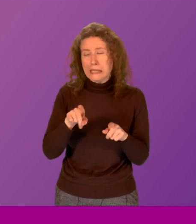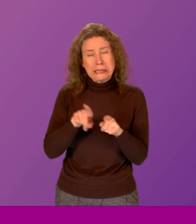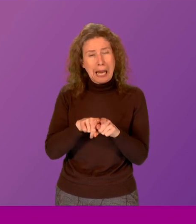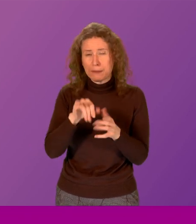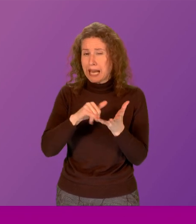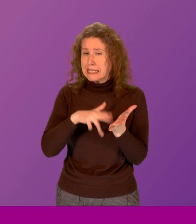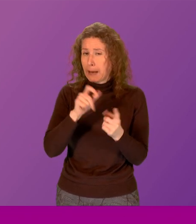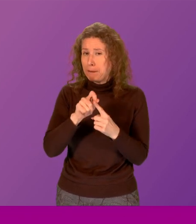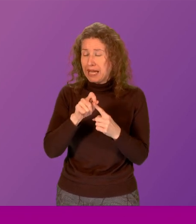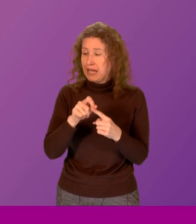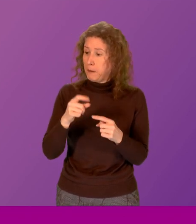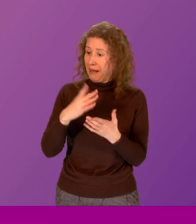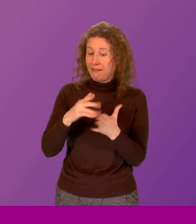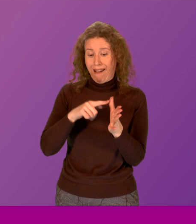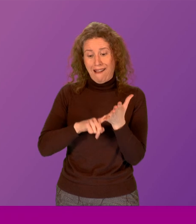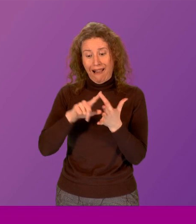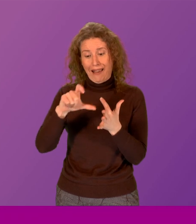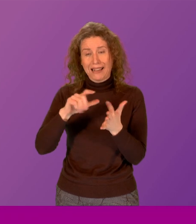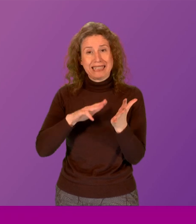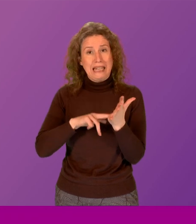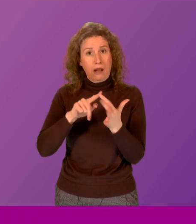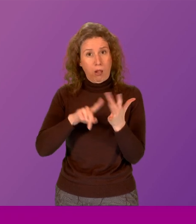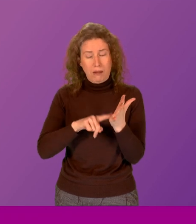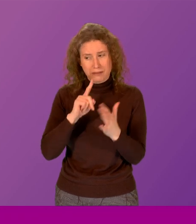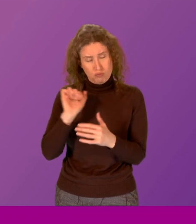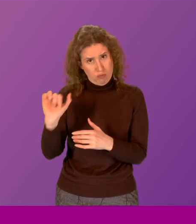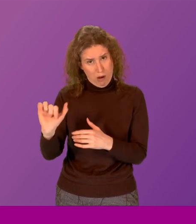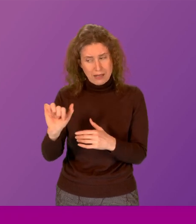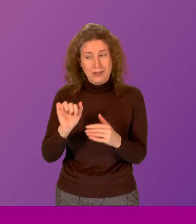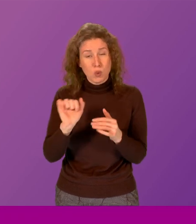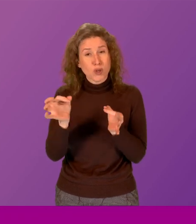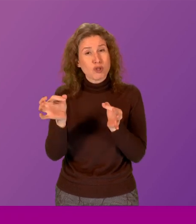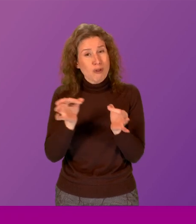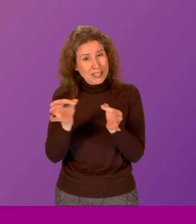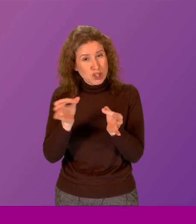believe that Alex Neil is right and that the strategy is “mince”?